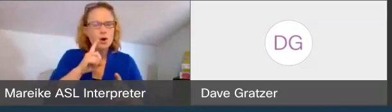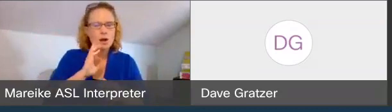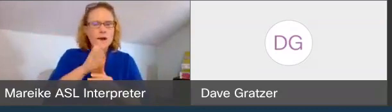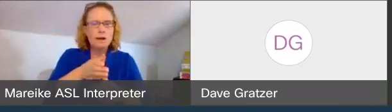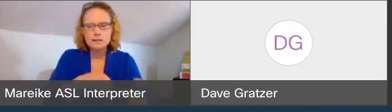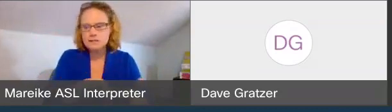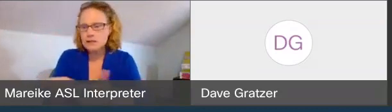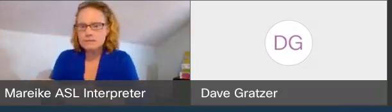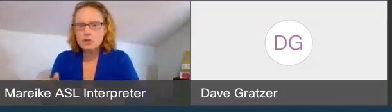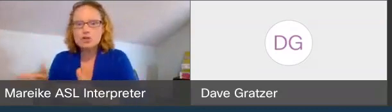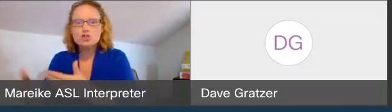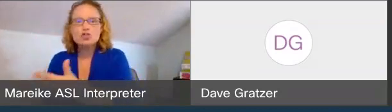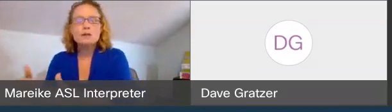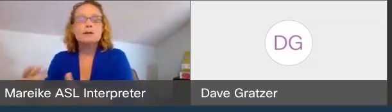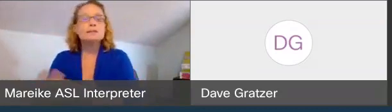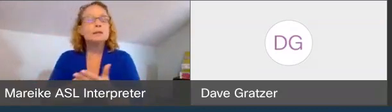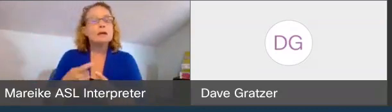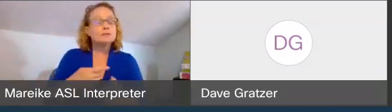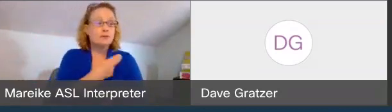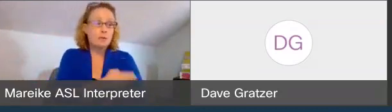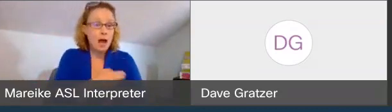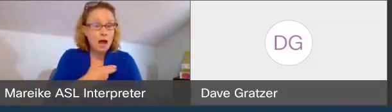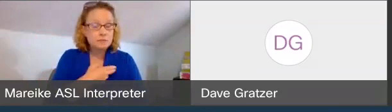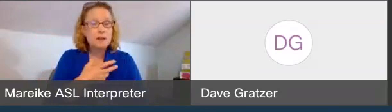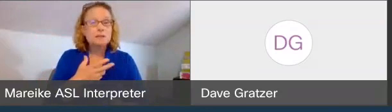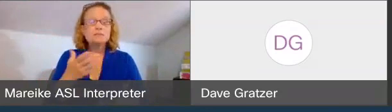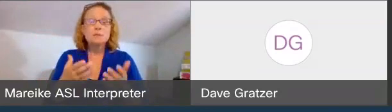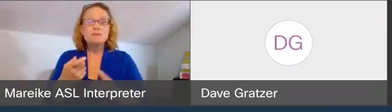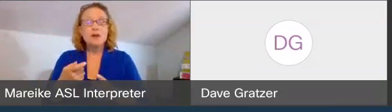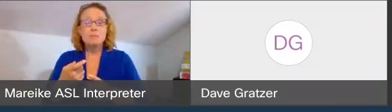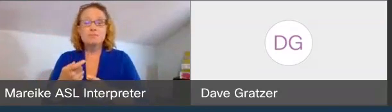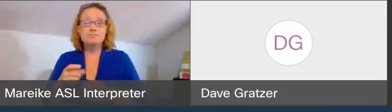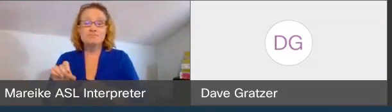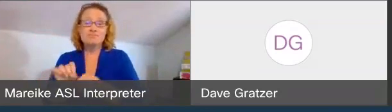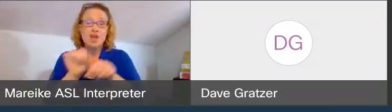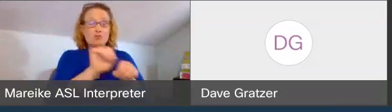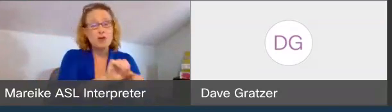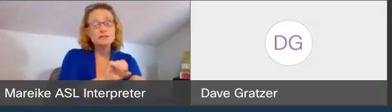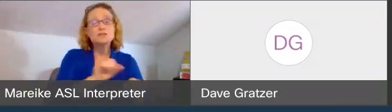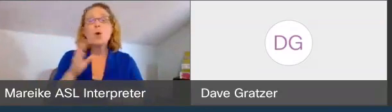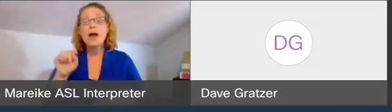sometimes from a hospitalization sometimes, maybe from an arrest. So at clients can call this phone